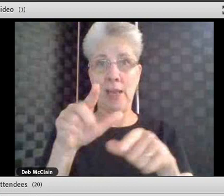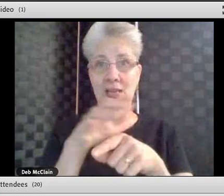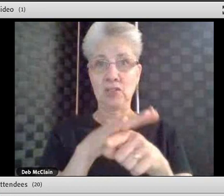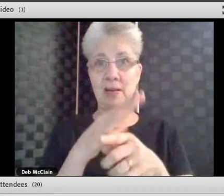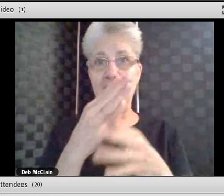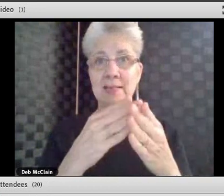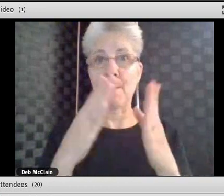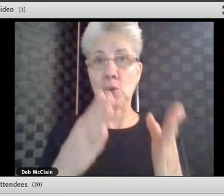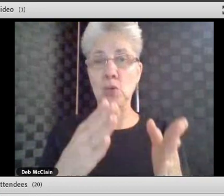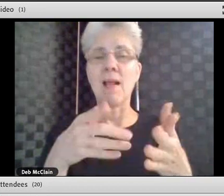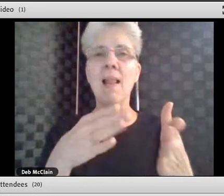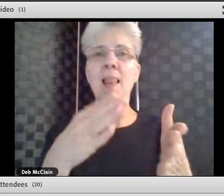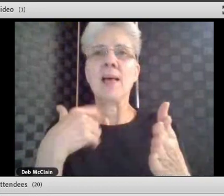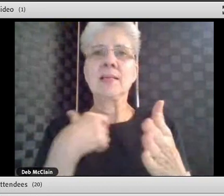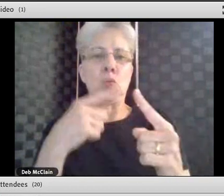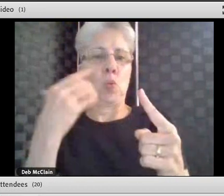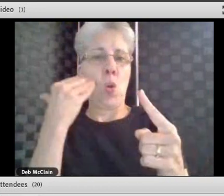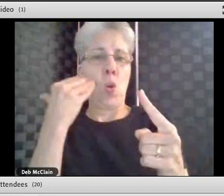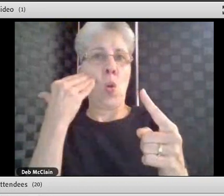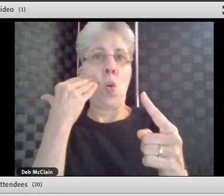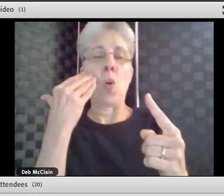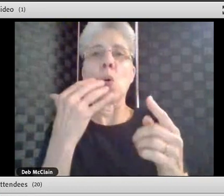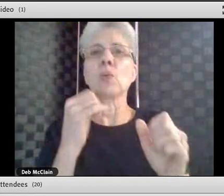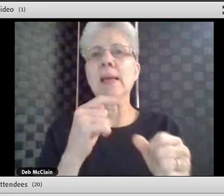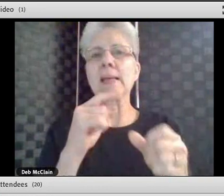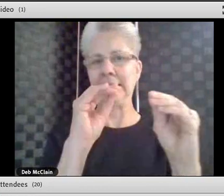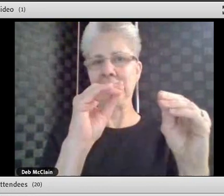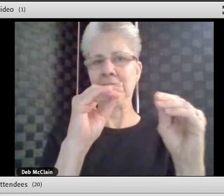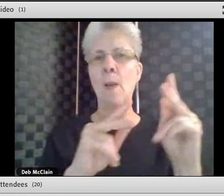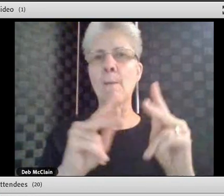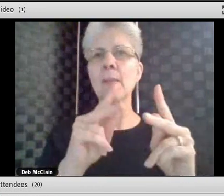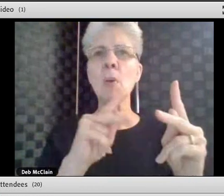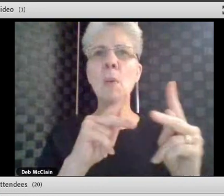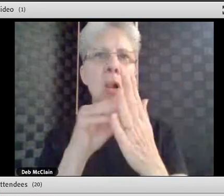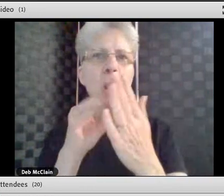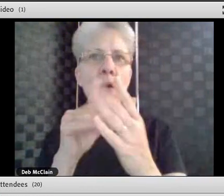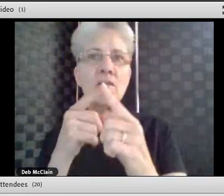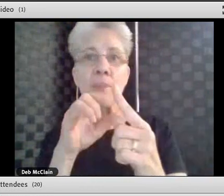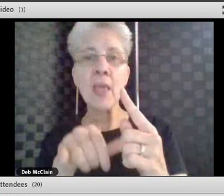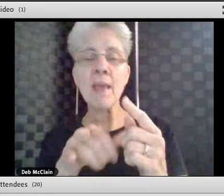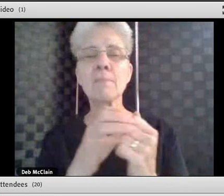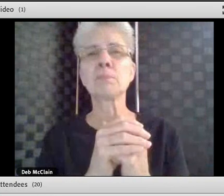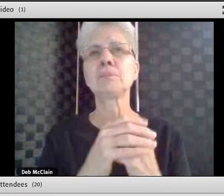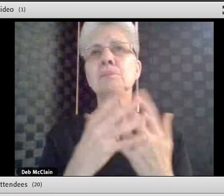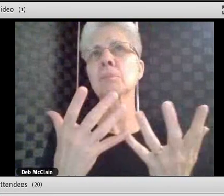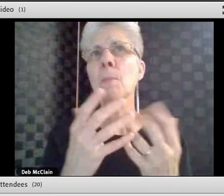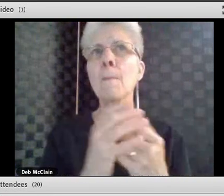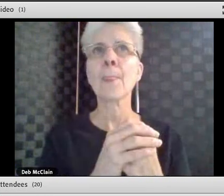It allows us to know. It can teach people. People can learn from it. It allows us to learn.